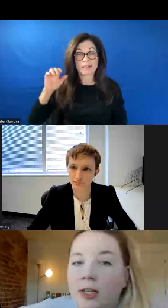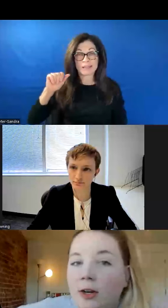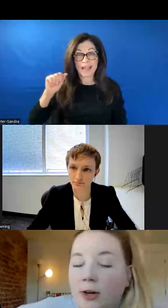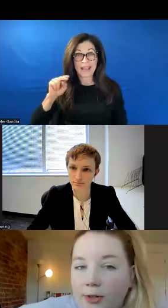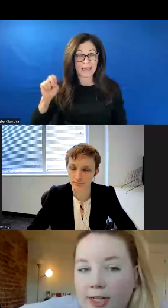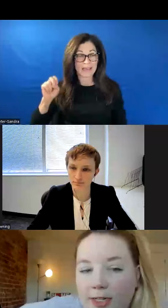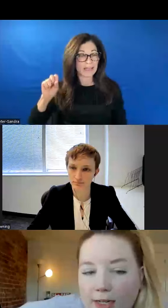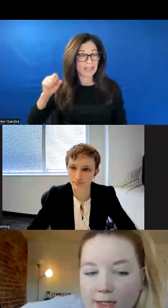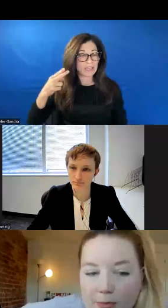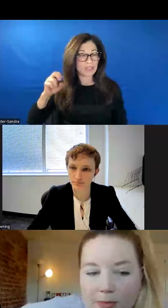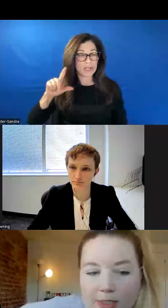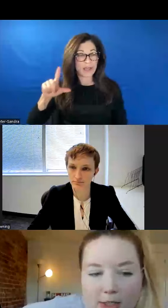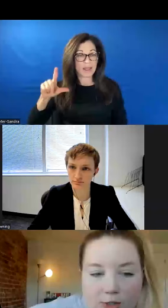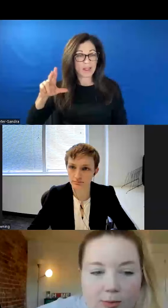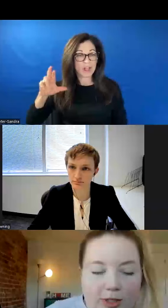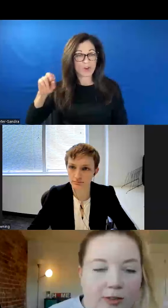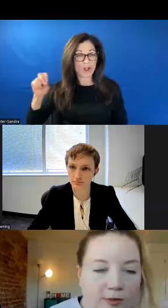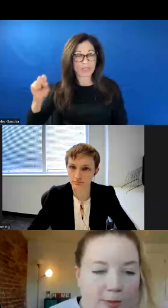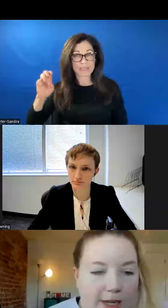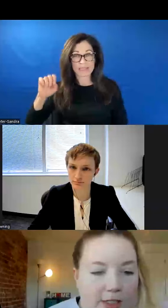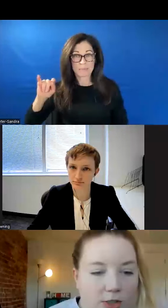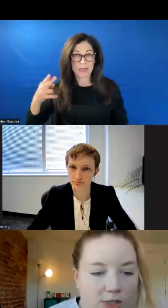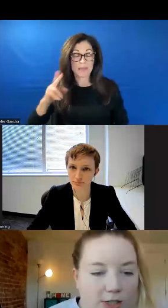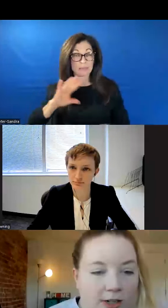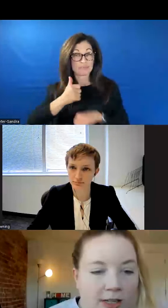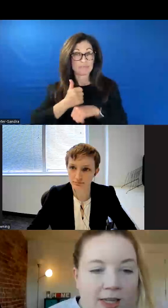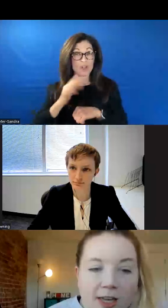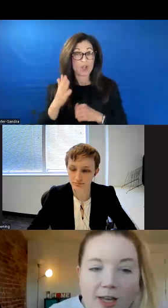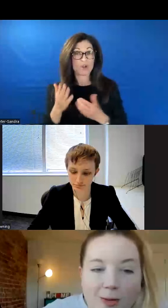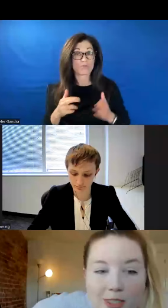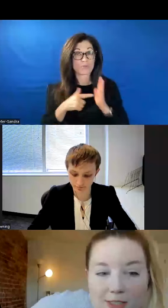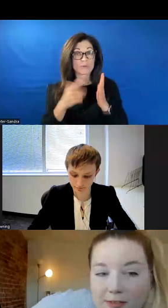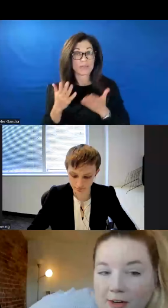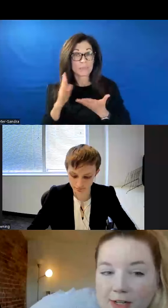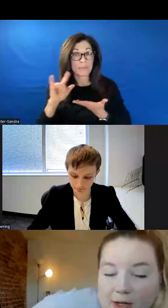THERE WAS A BILL RELEASED LAST YEAR AND THIS IS A COME